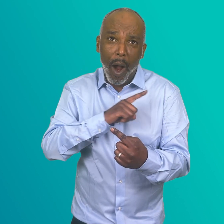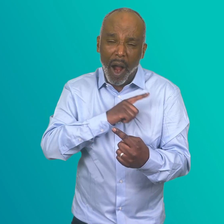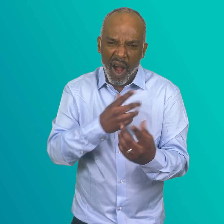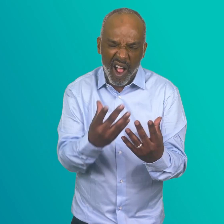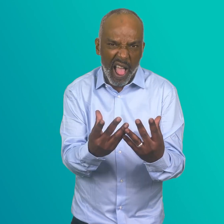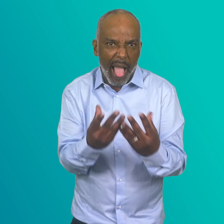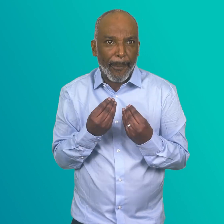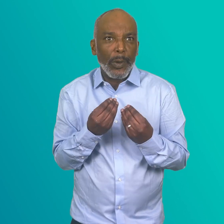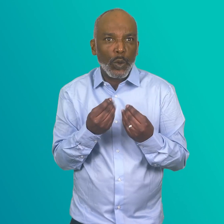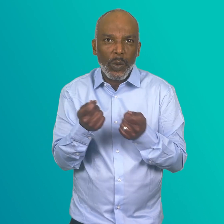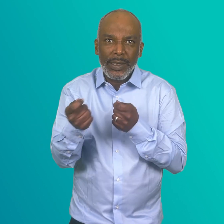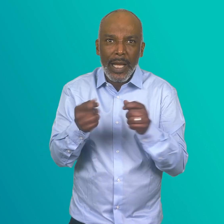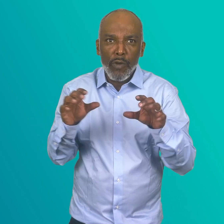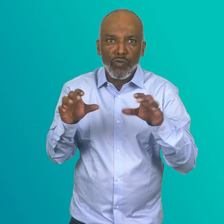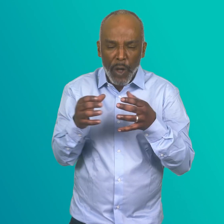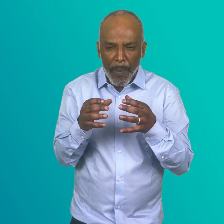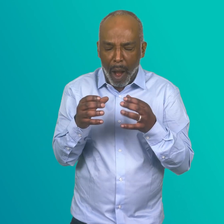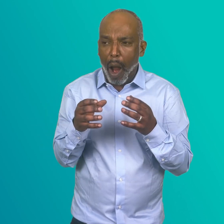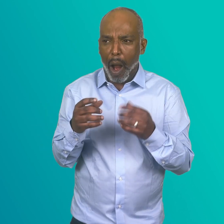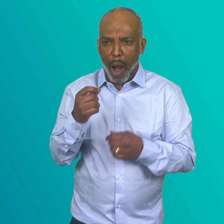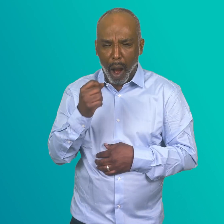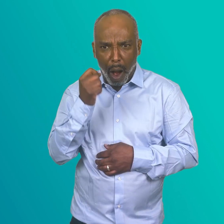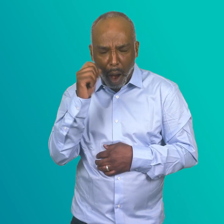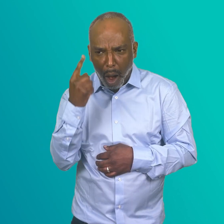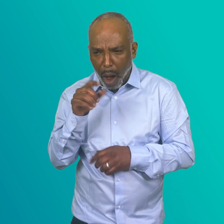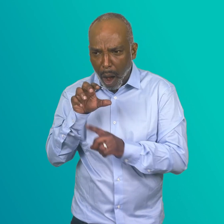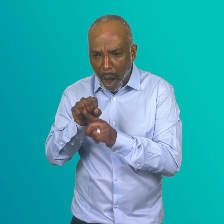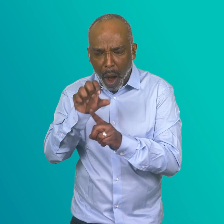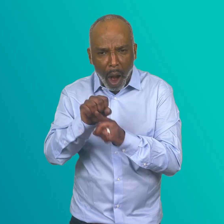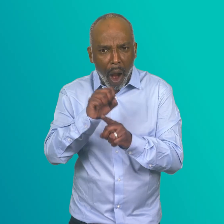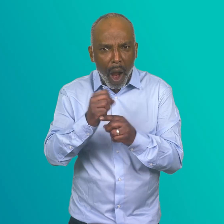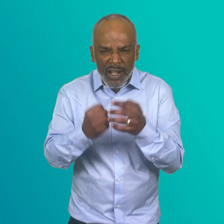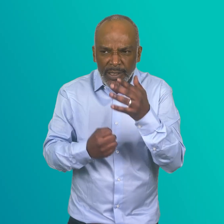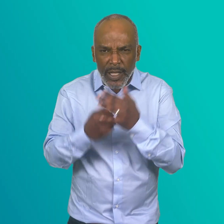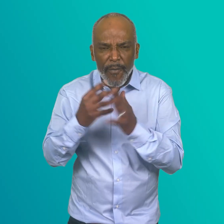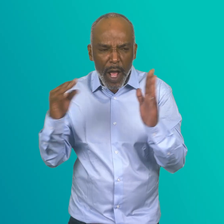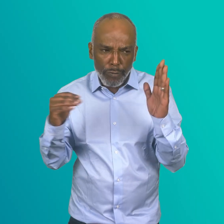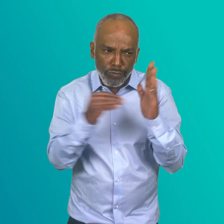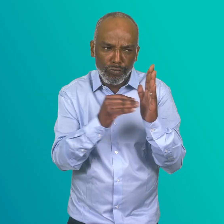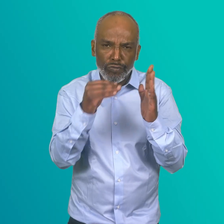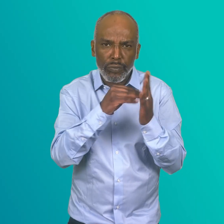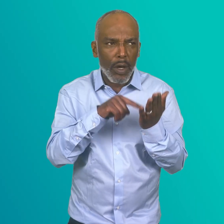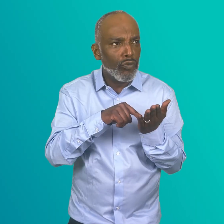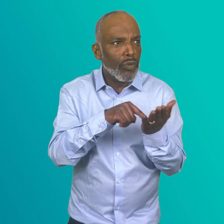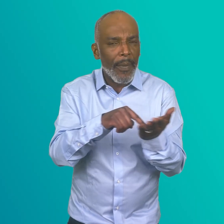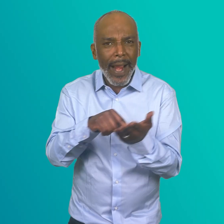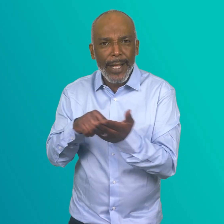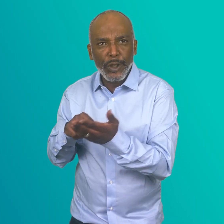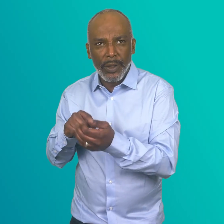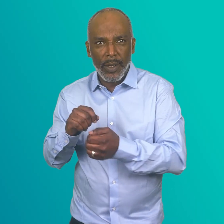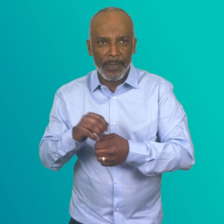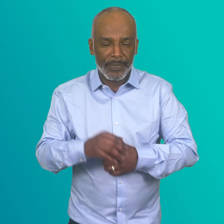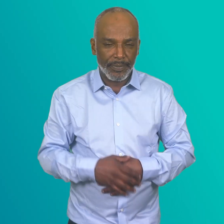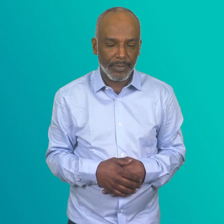in helping the steering group develop its recommendations.